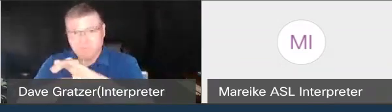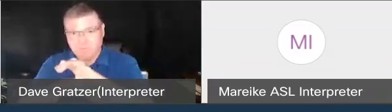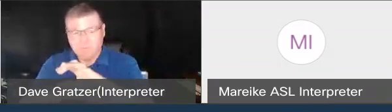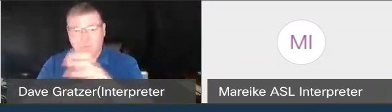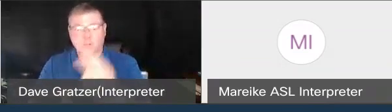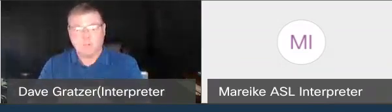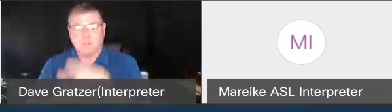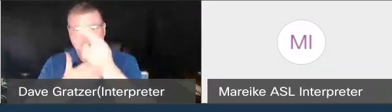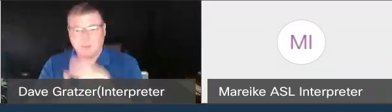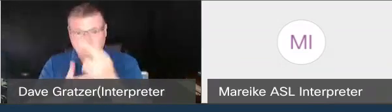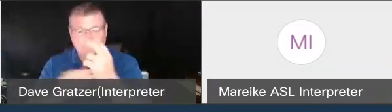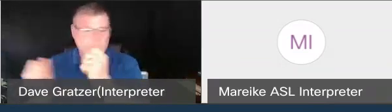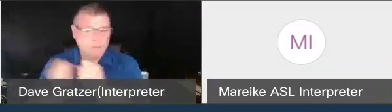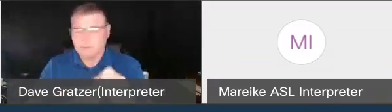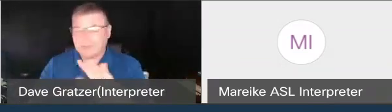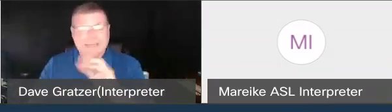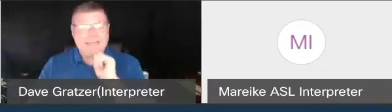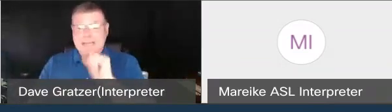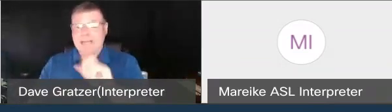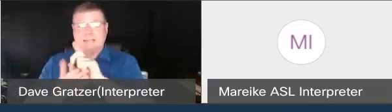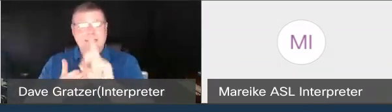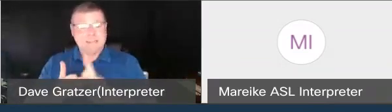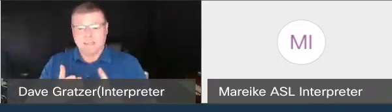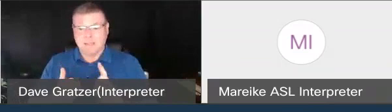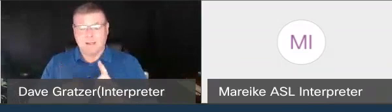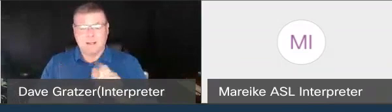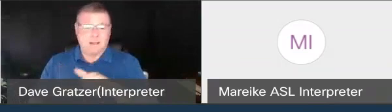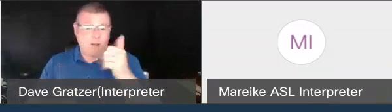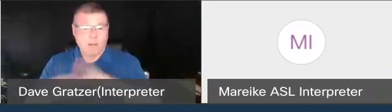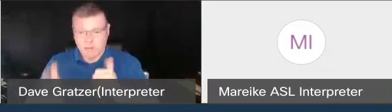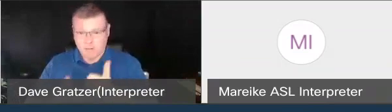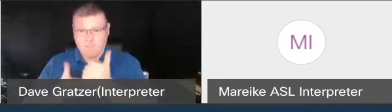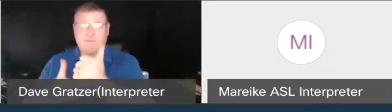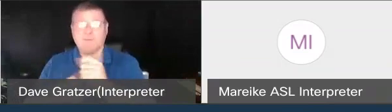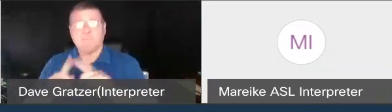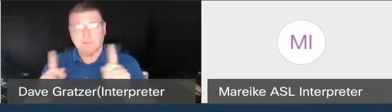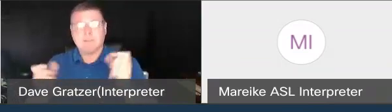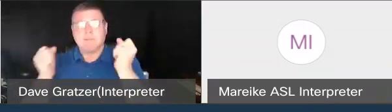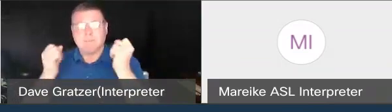It's--it's not designed to be anything other than helpful, but, uh, many, many, many clients,